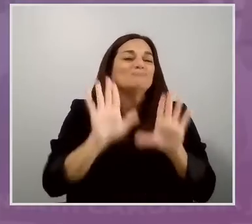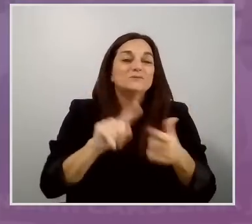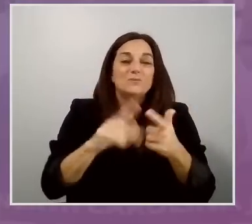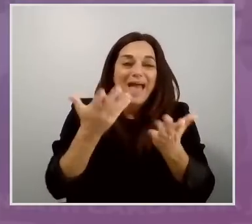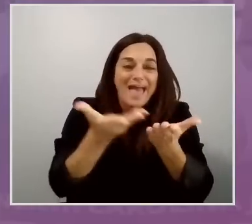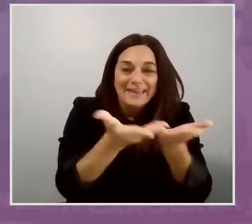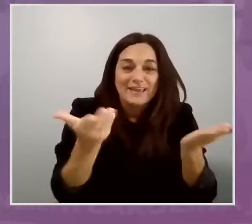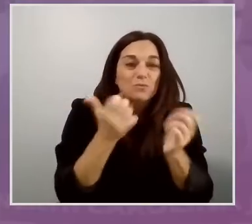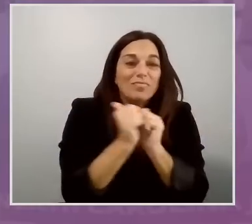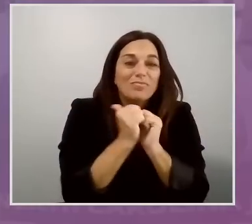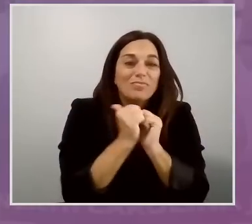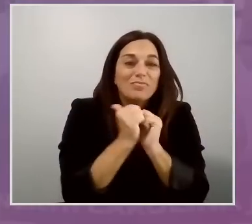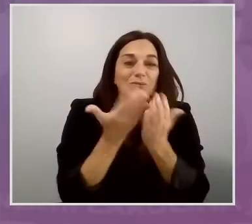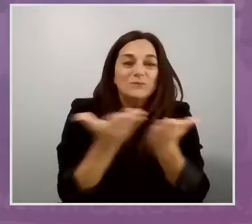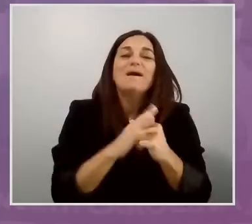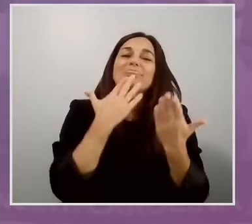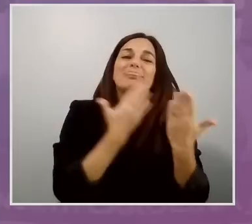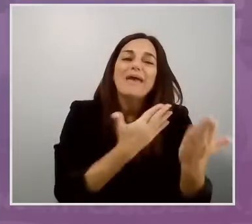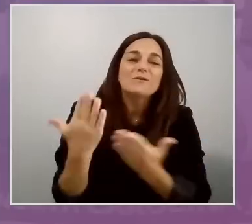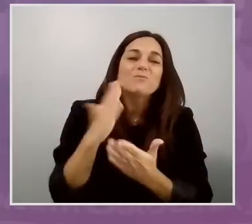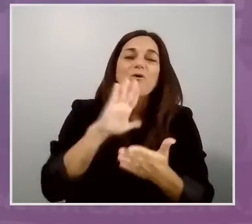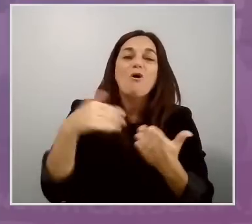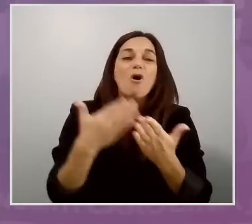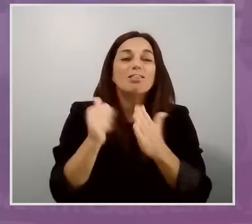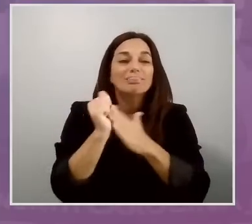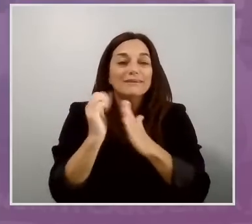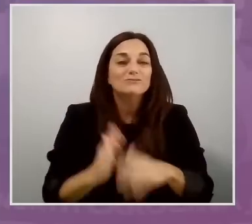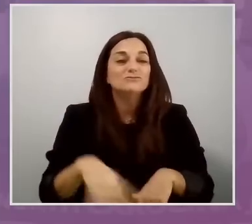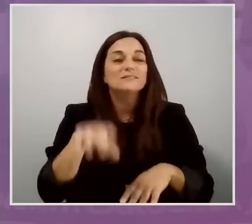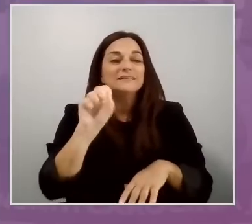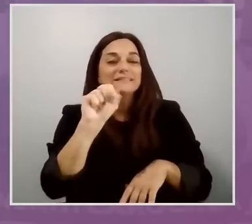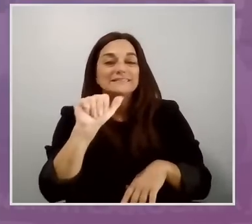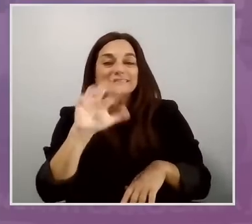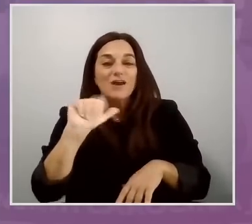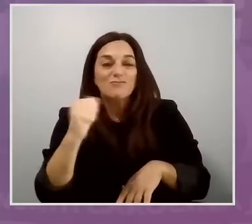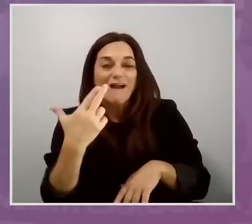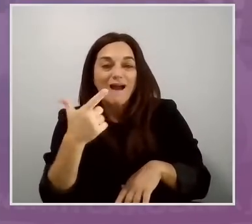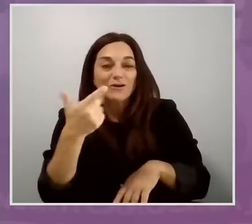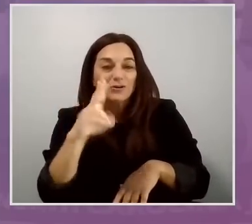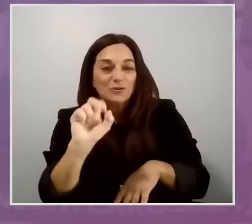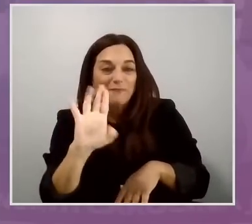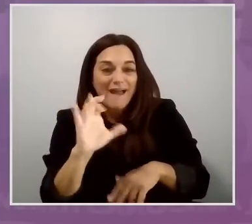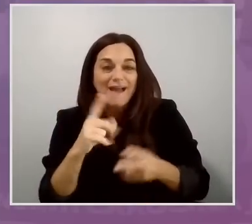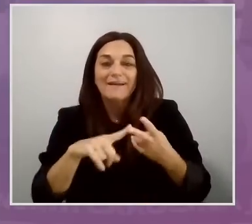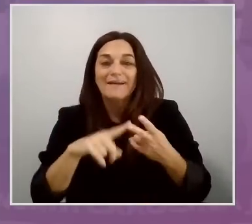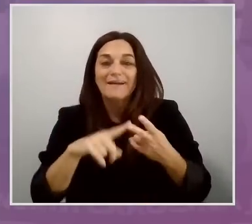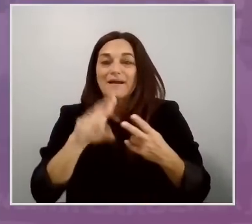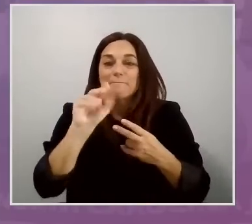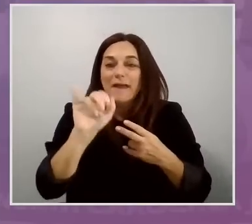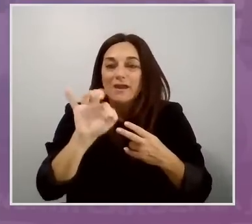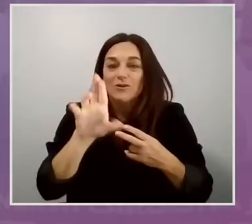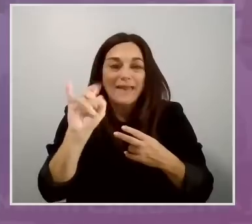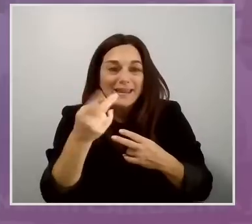AND I WILL CERTAINLY BE BACK. IT IS SO GREAT TO BE WITH EVERYONE.